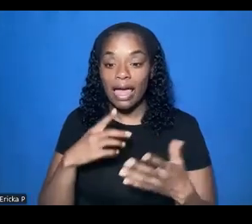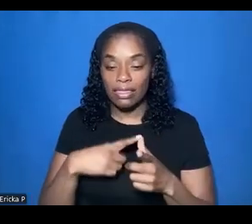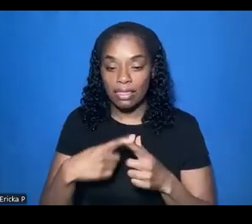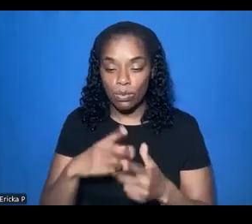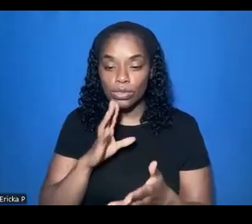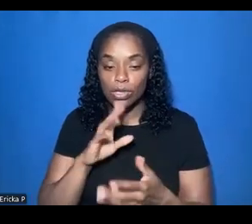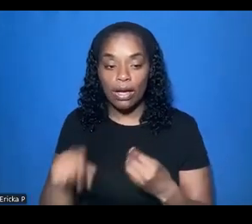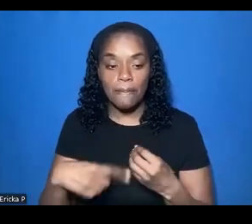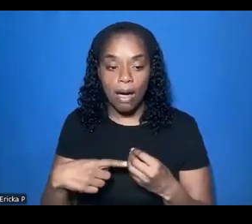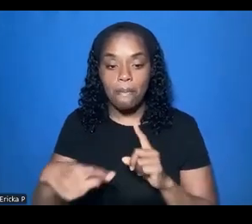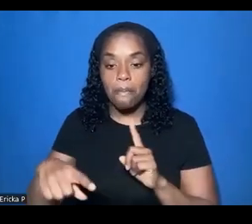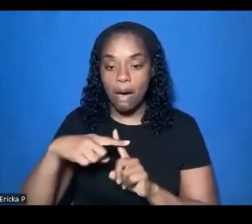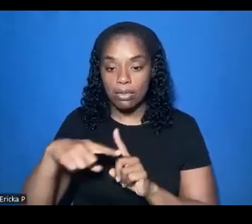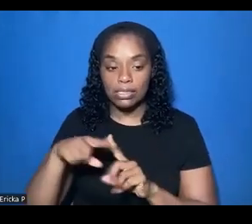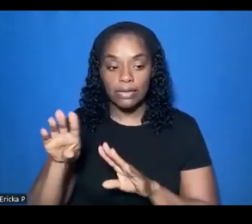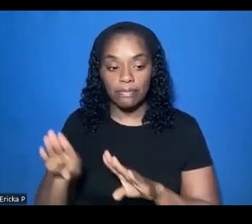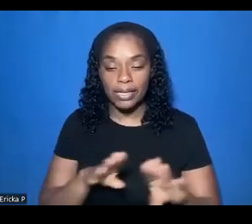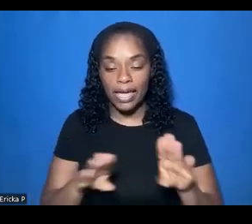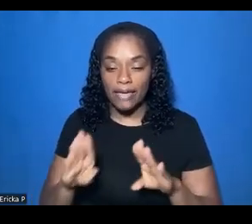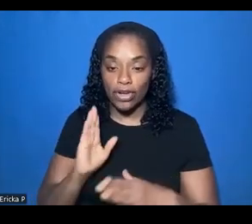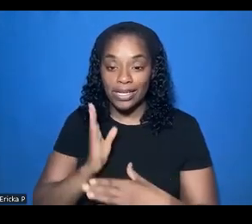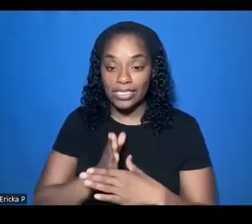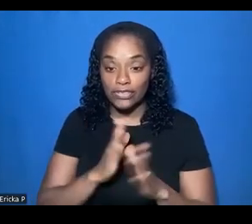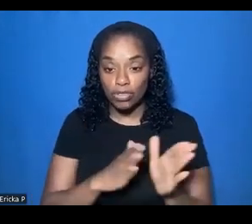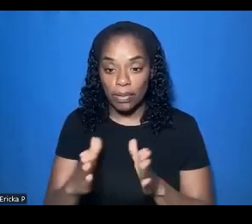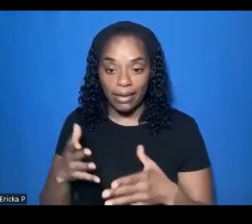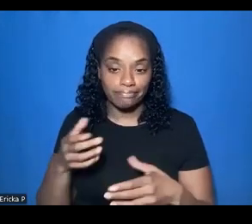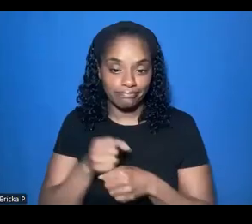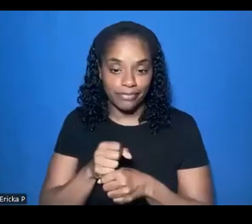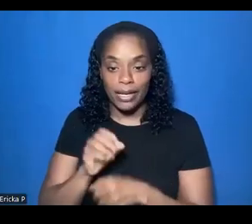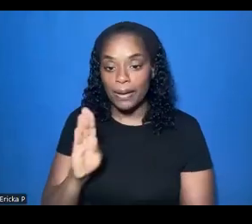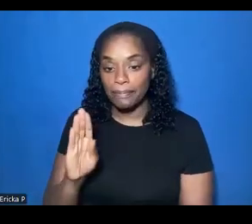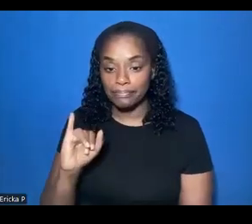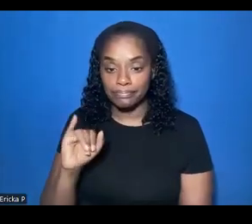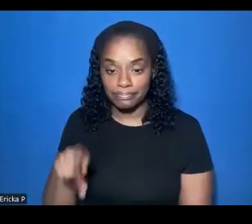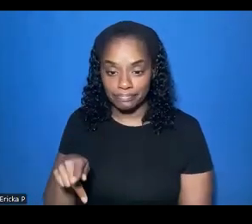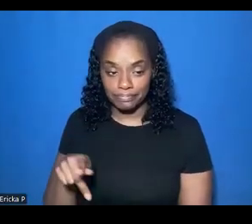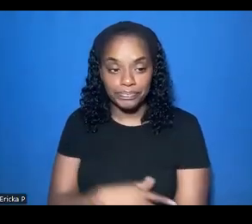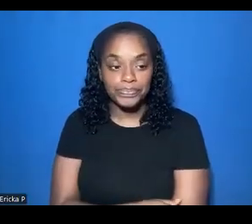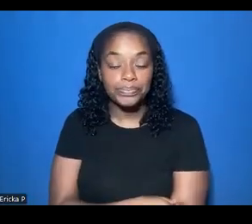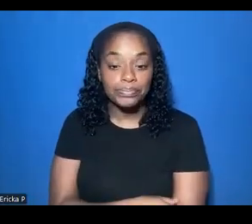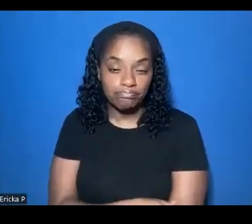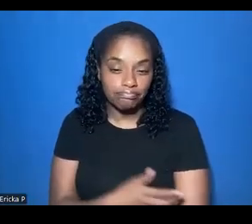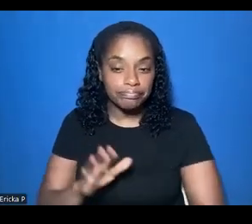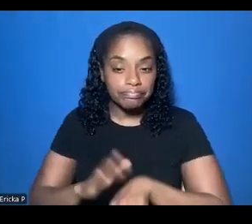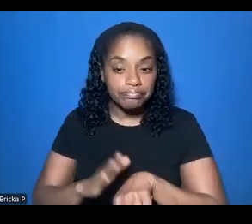Intervention Plans. A brief disclaimer the following presentation is meant